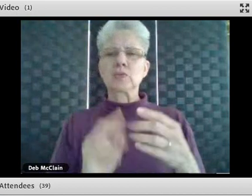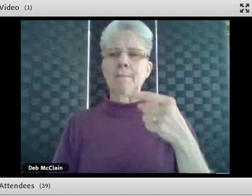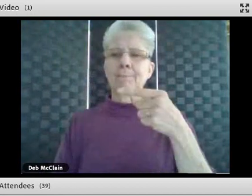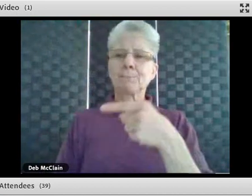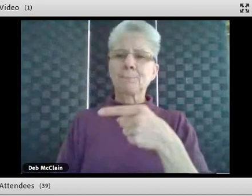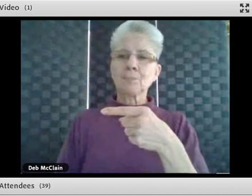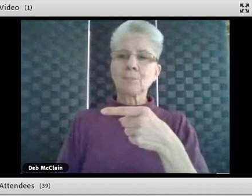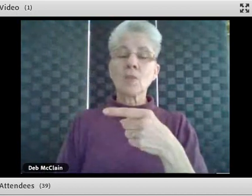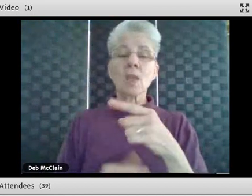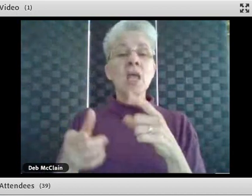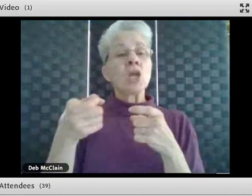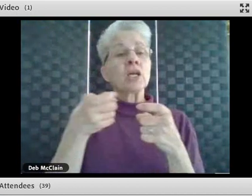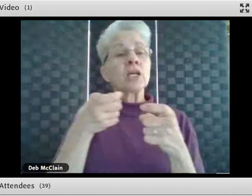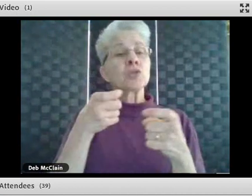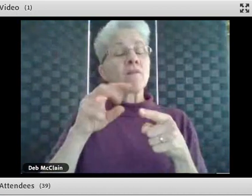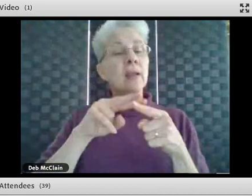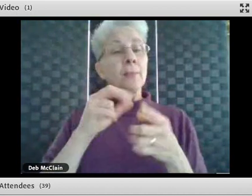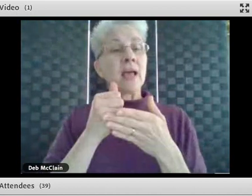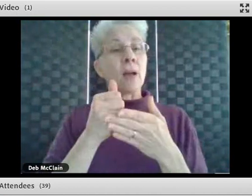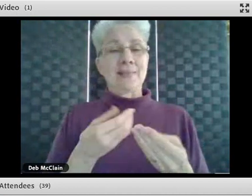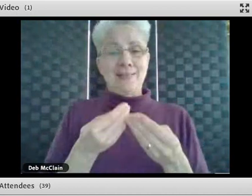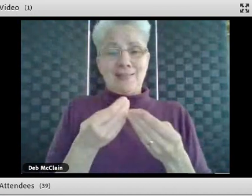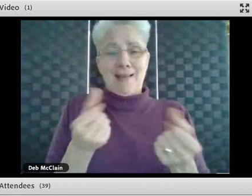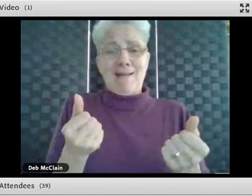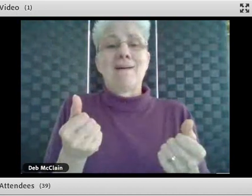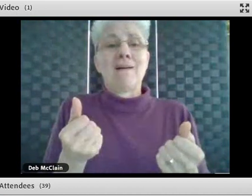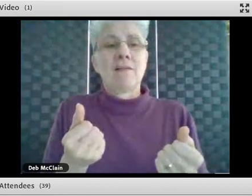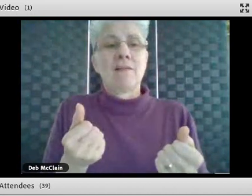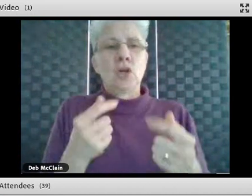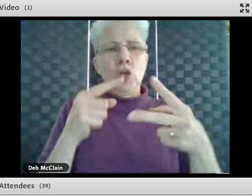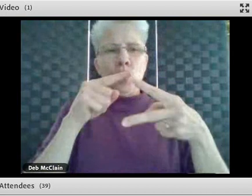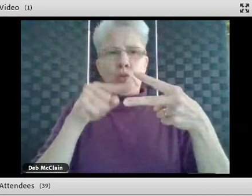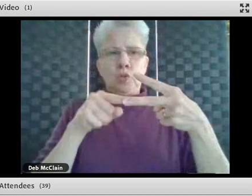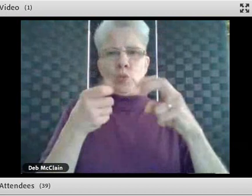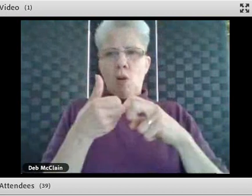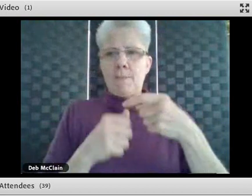And controlled vocabularies help us solve two main problems in cataloging.